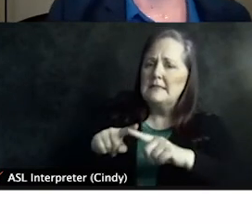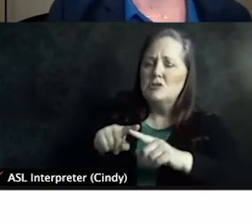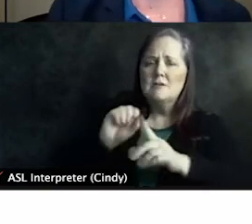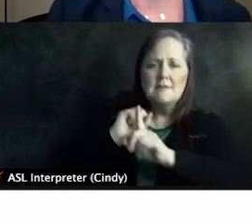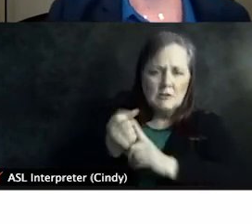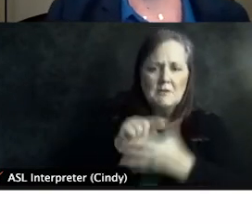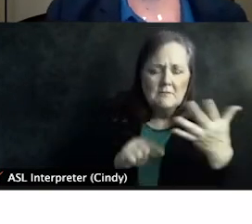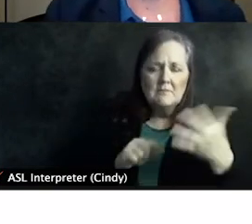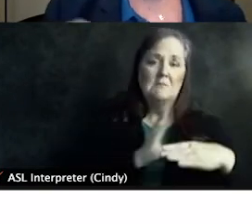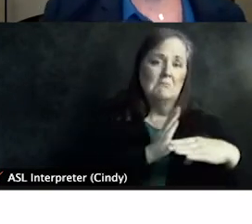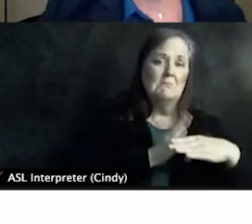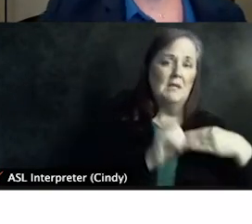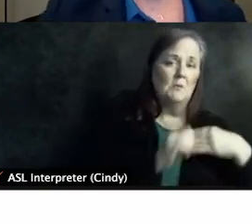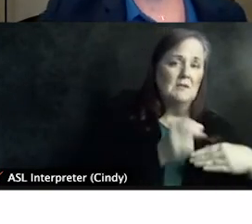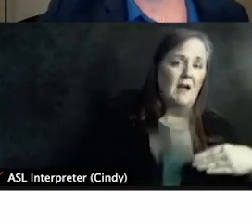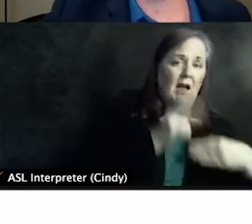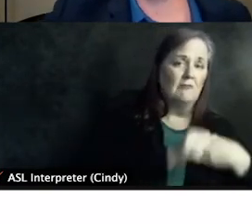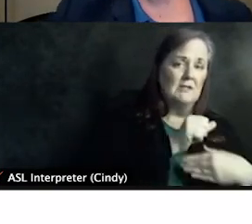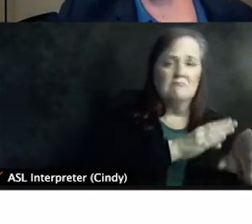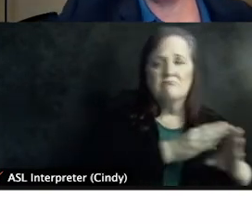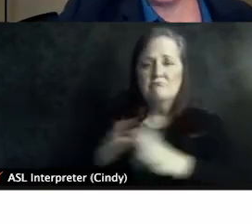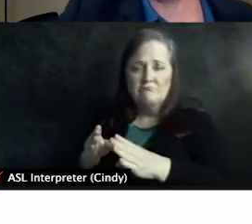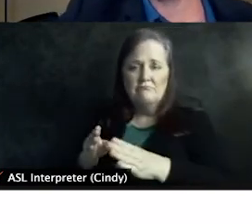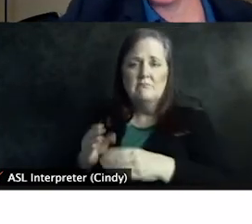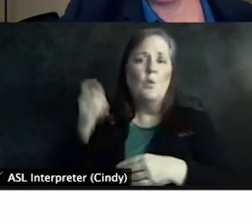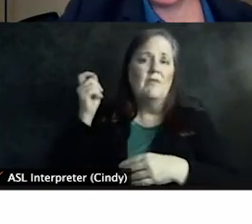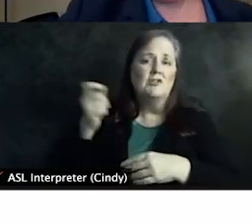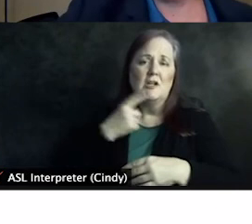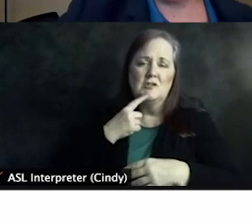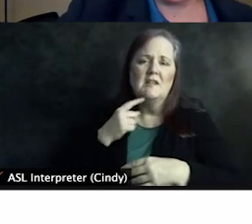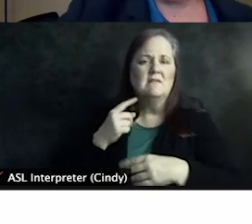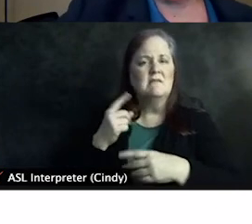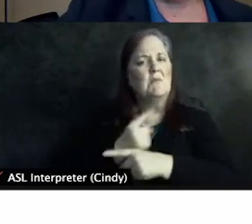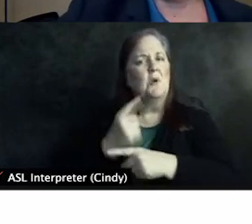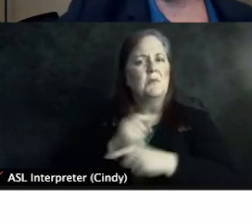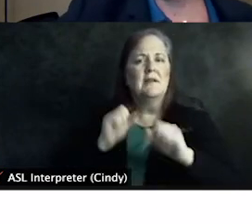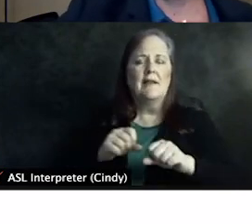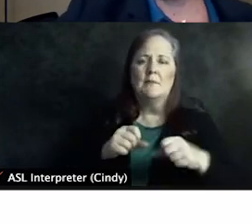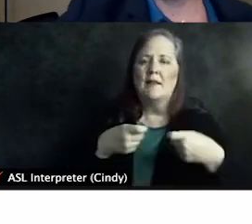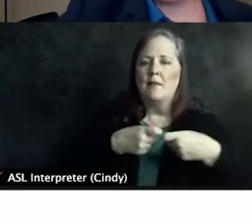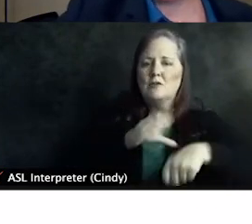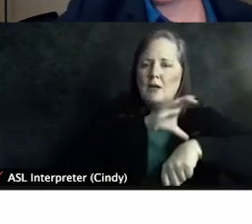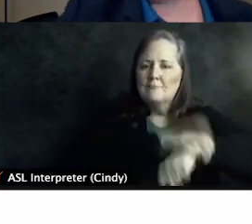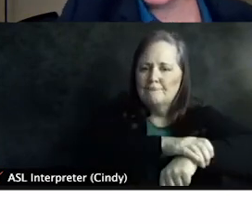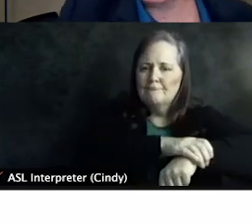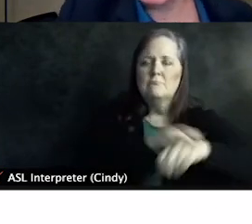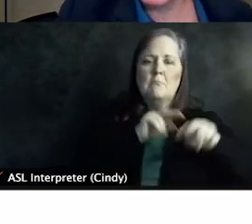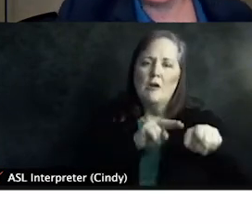And then in opposition, we have the Howard Jarvis Taxpayers Association, business organizations, essentially.